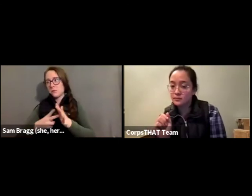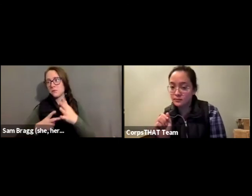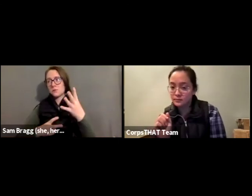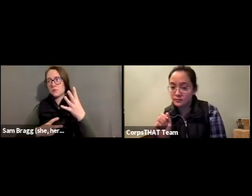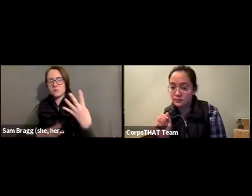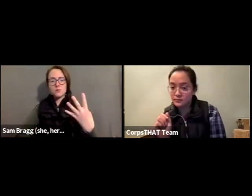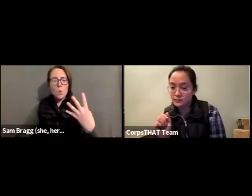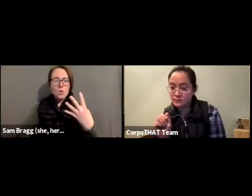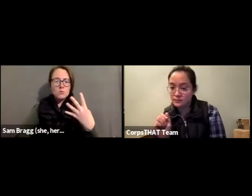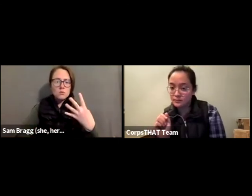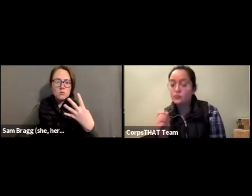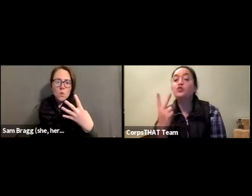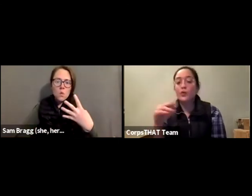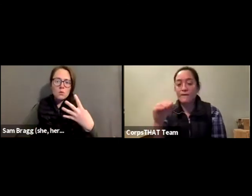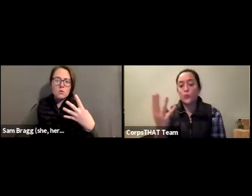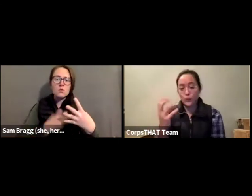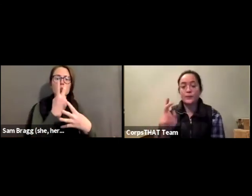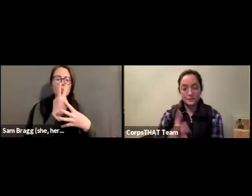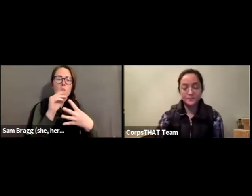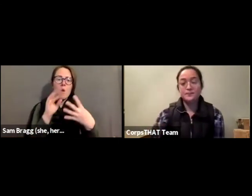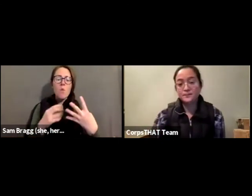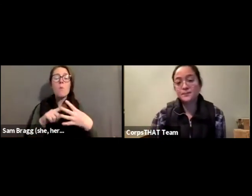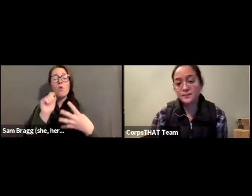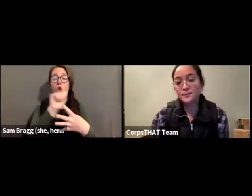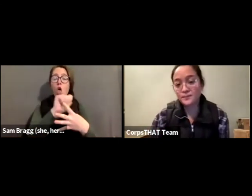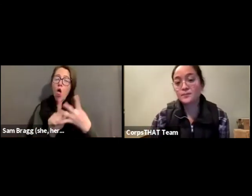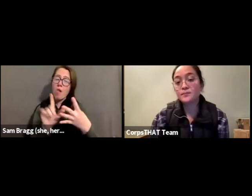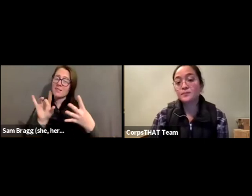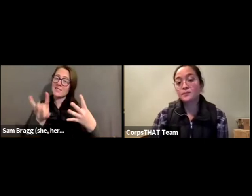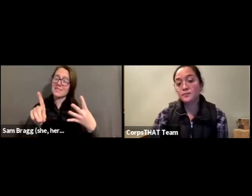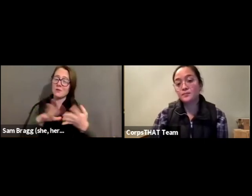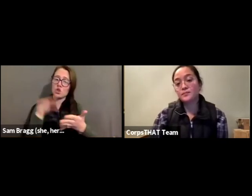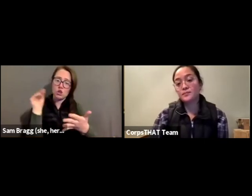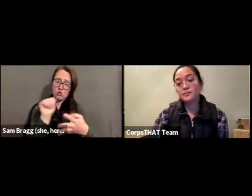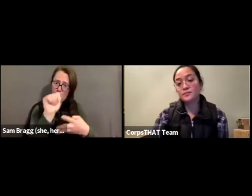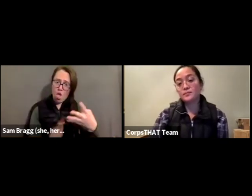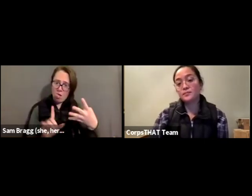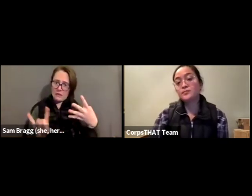it was a small group I’d say maybe there were four in total of the students so two out of the four were sort of just